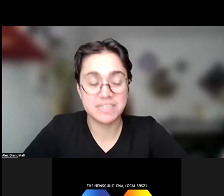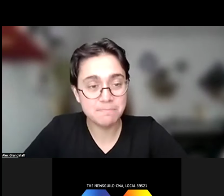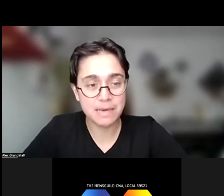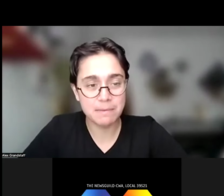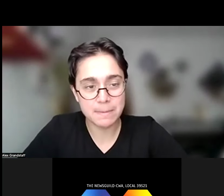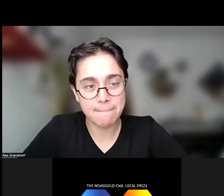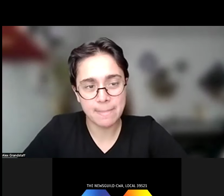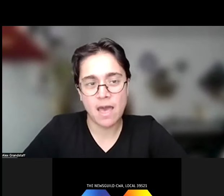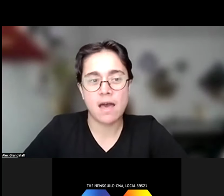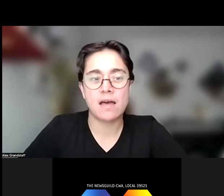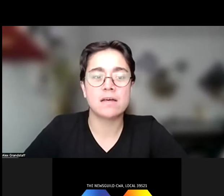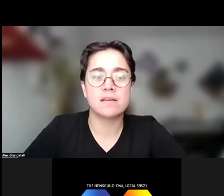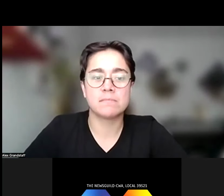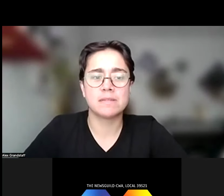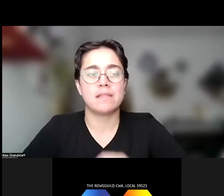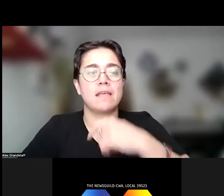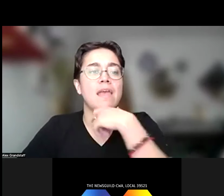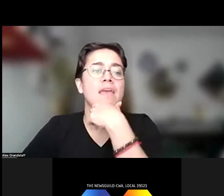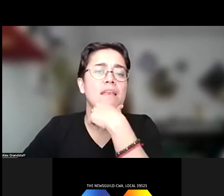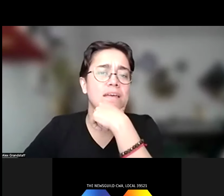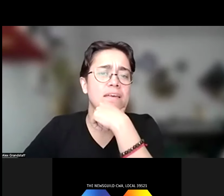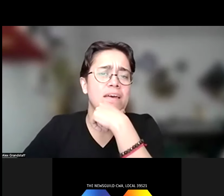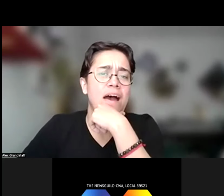live it." I'm not familiar with that book, under